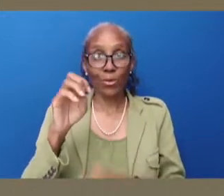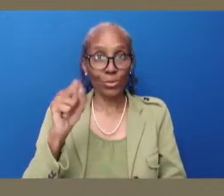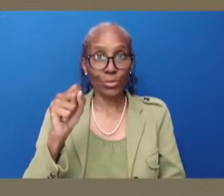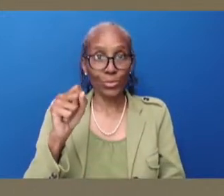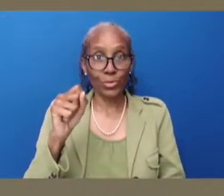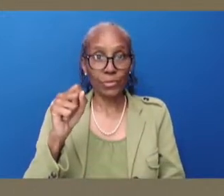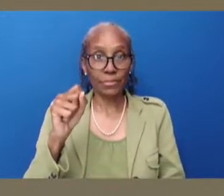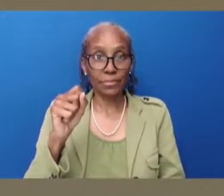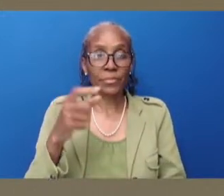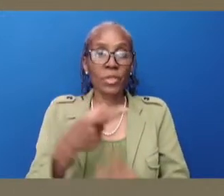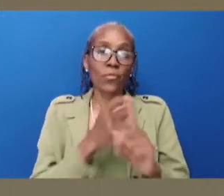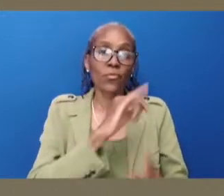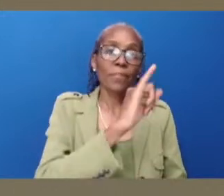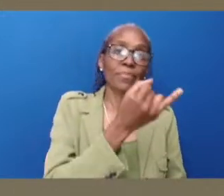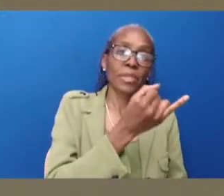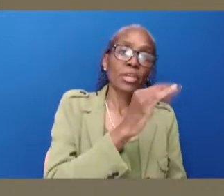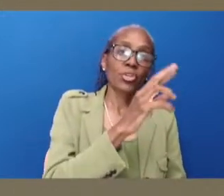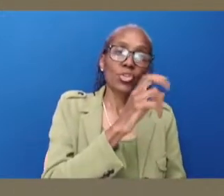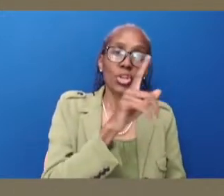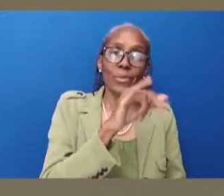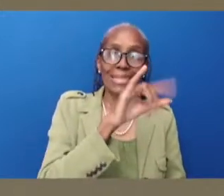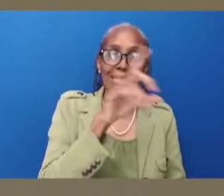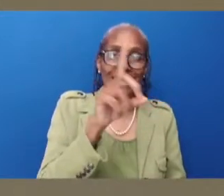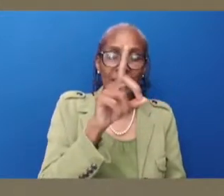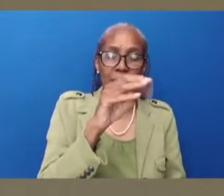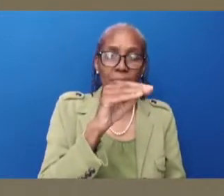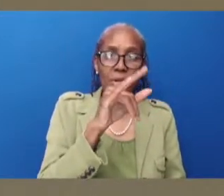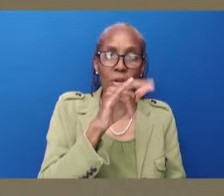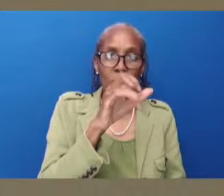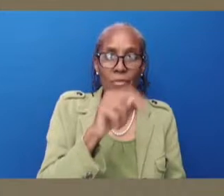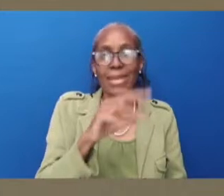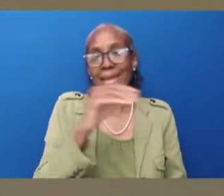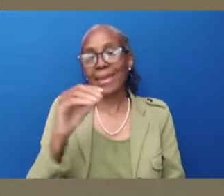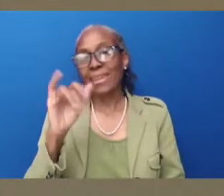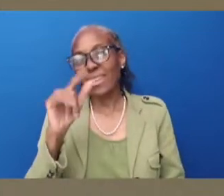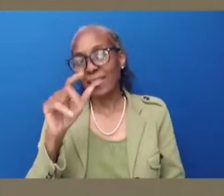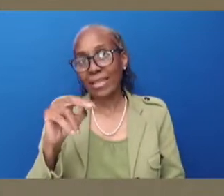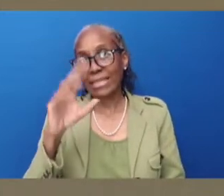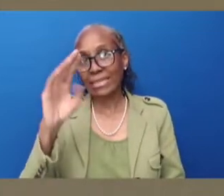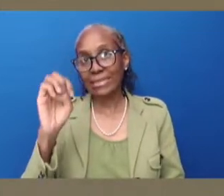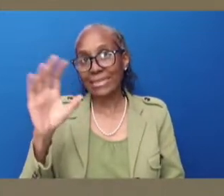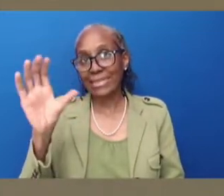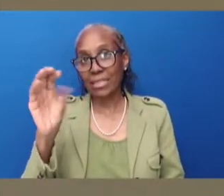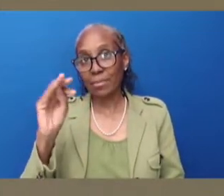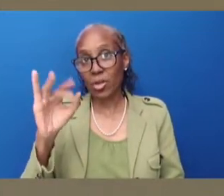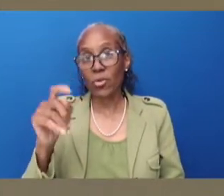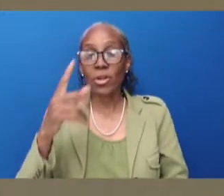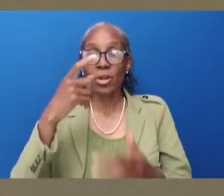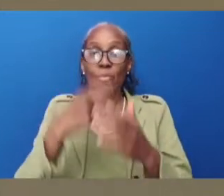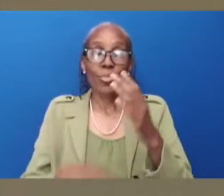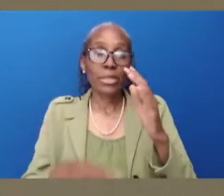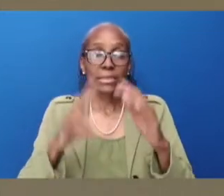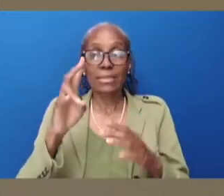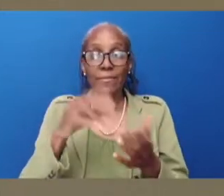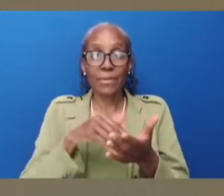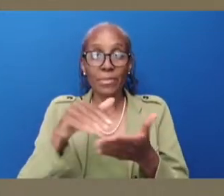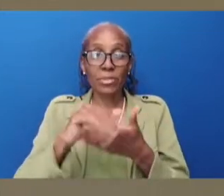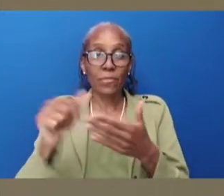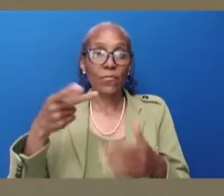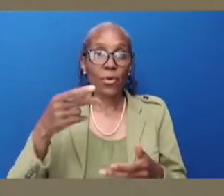007-271-11 PLUS OR MINUS